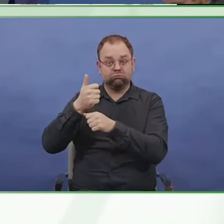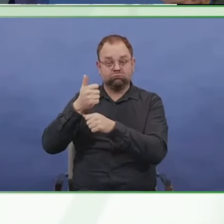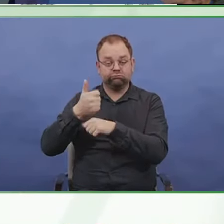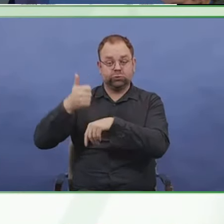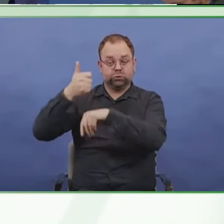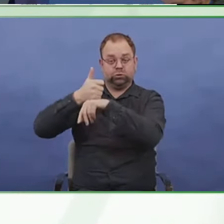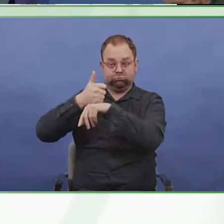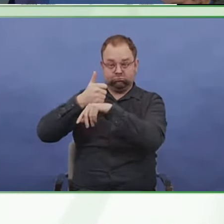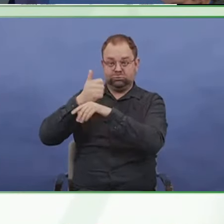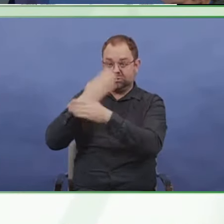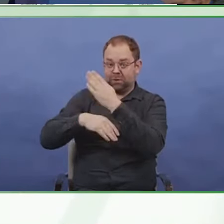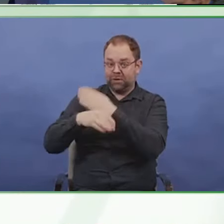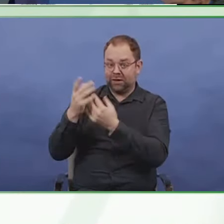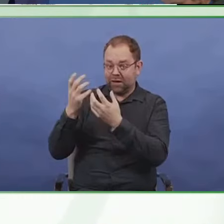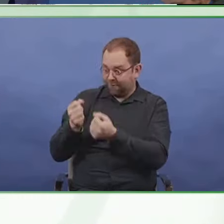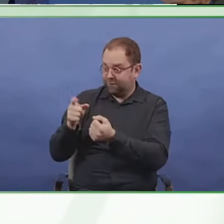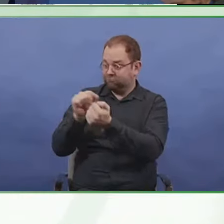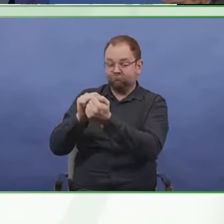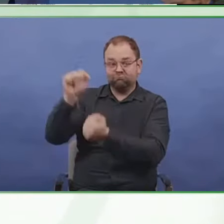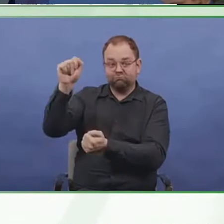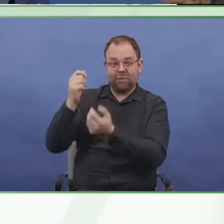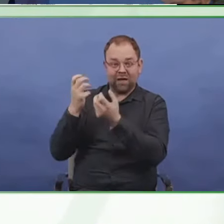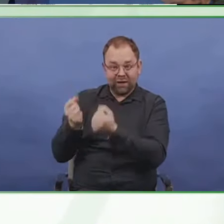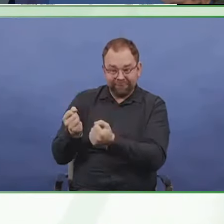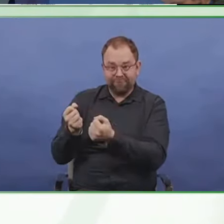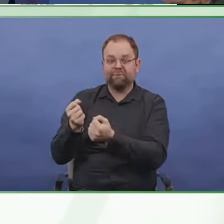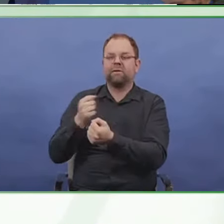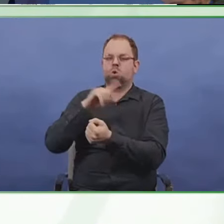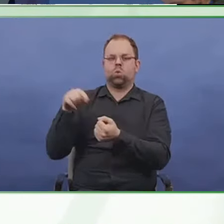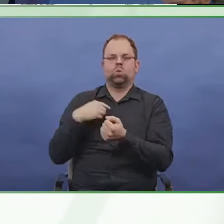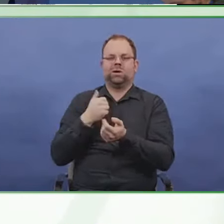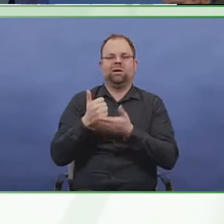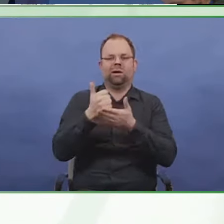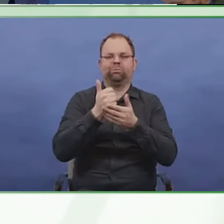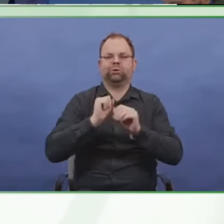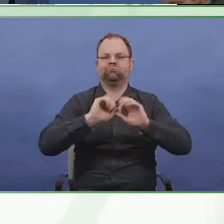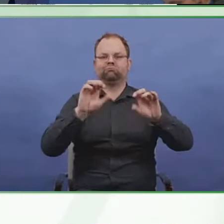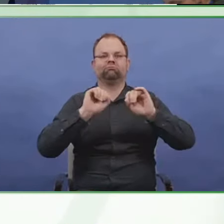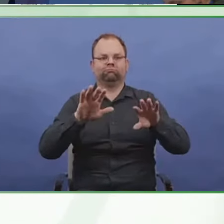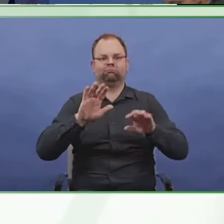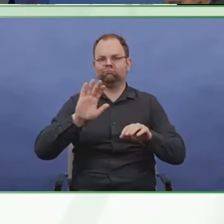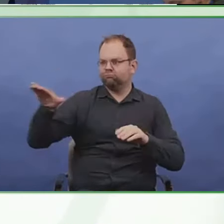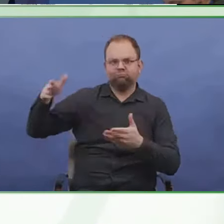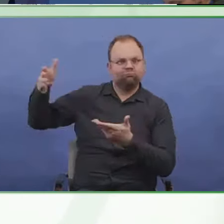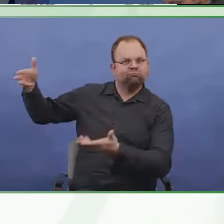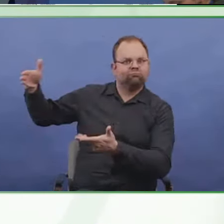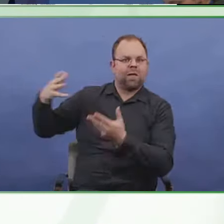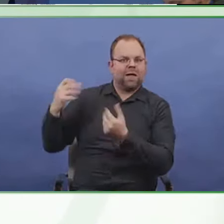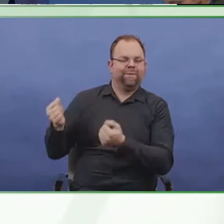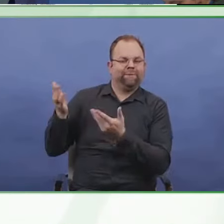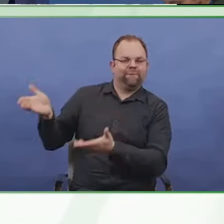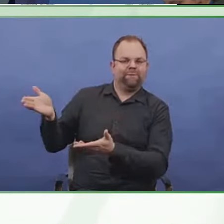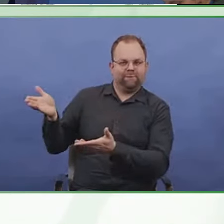good at getting the word out. Three want to pass that to the entrepreneurs.